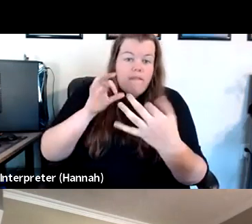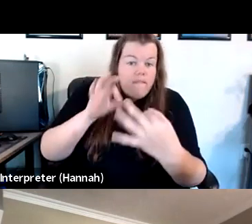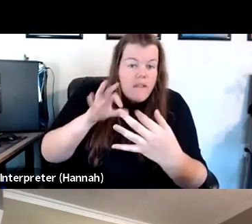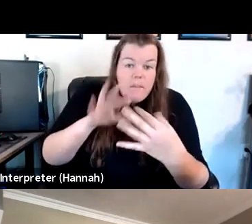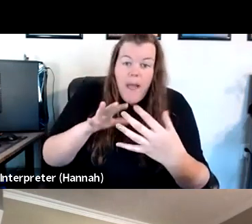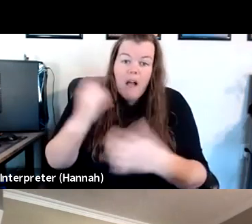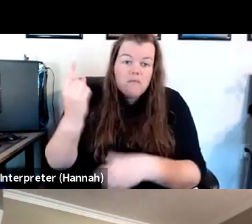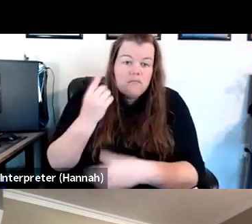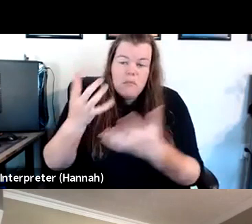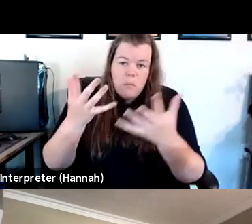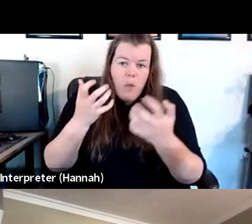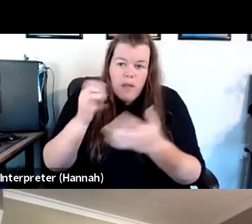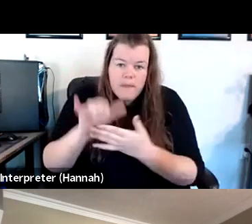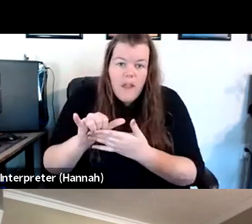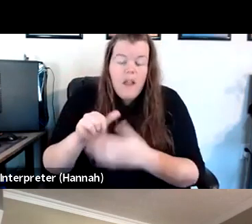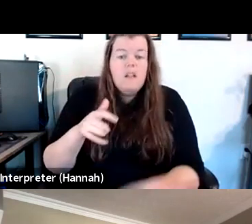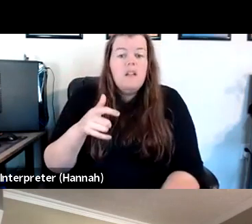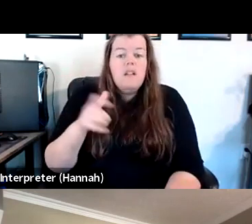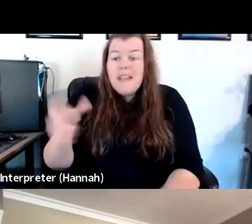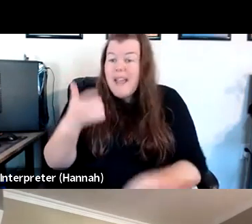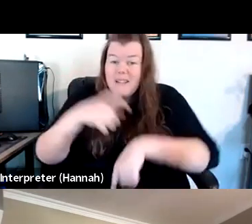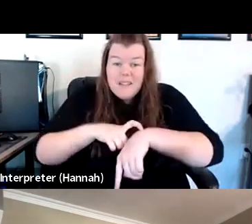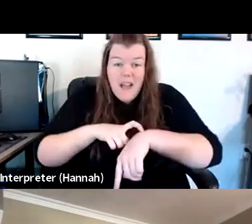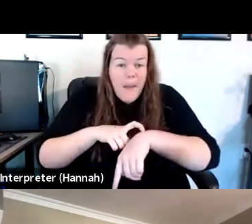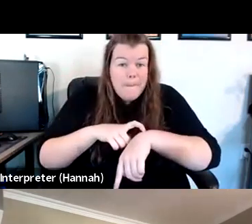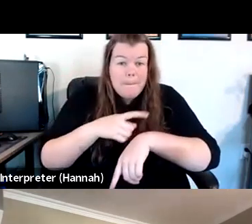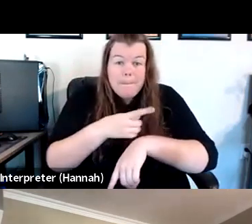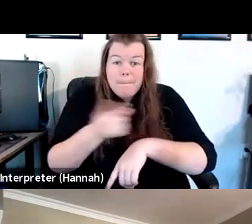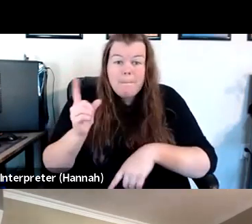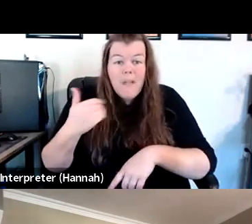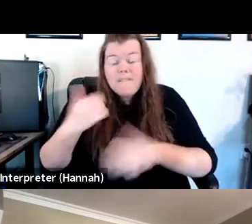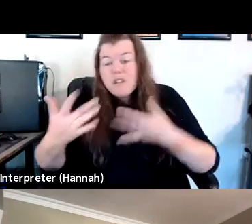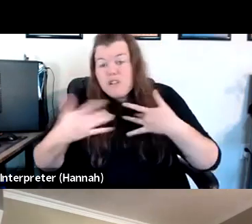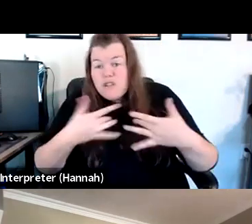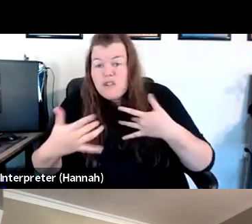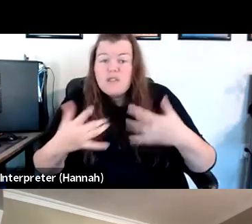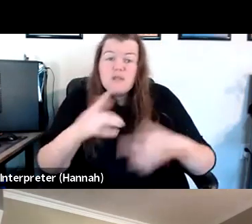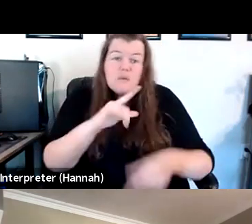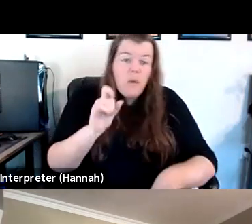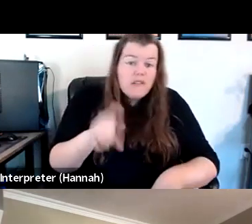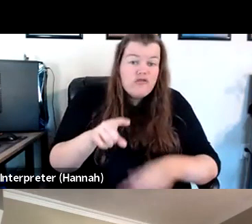basis right at any point in time anybody has concerns or questions or feedback for us um